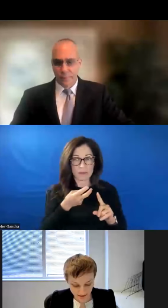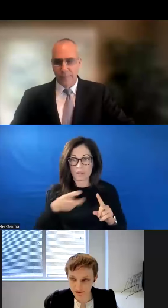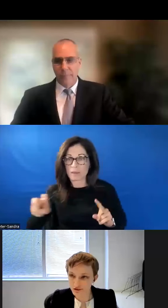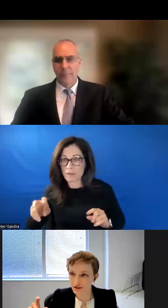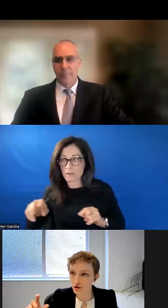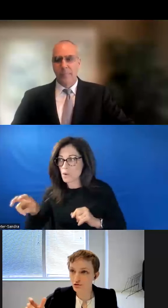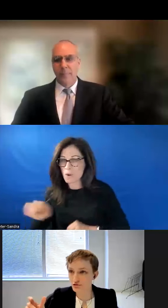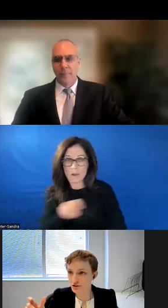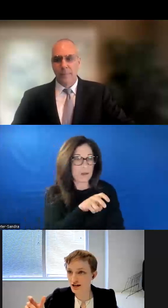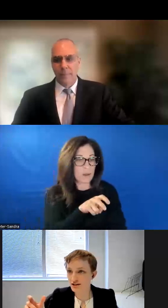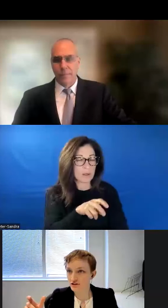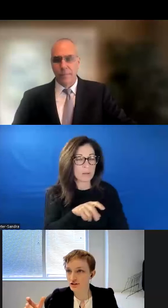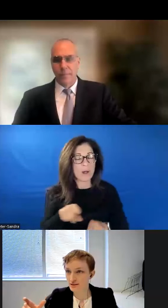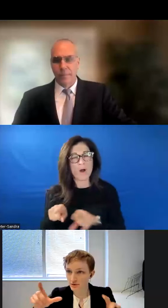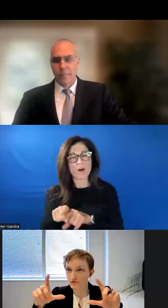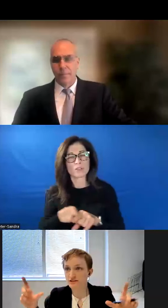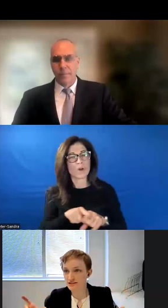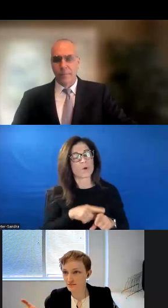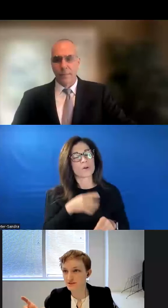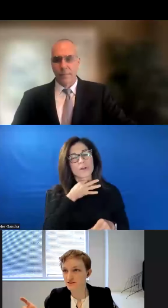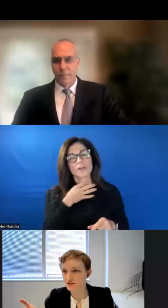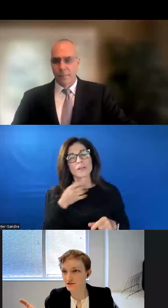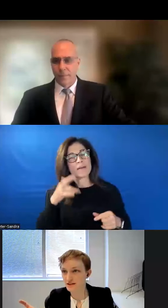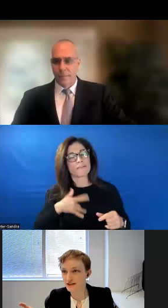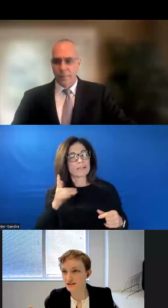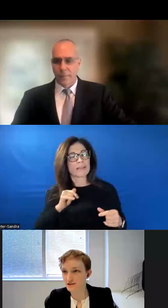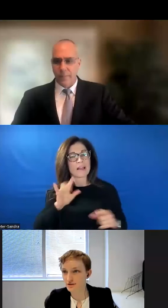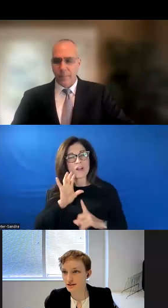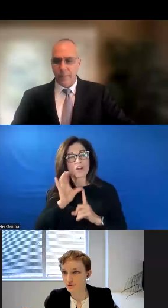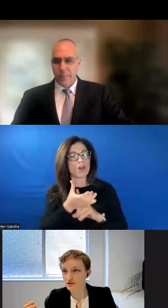IT FEELS LIKE CULTURE CHANGE IN BOTH SYSTEMS IS NEEDED SO THERE